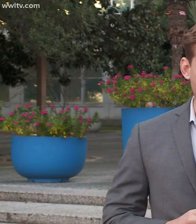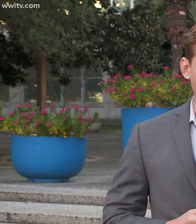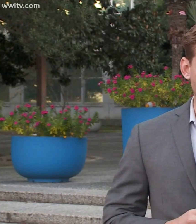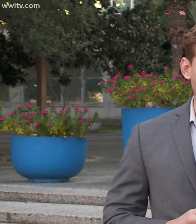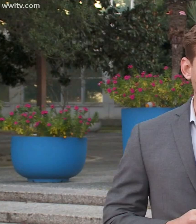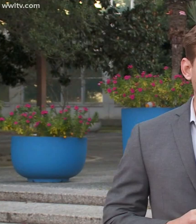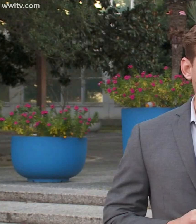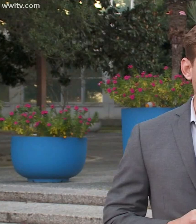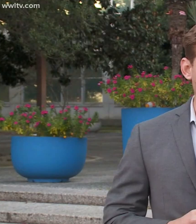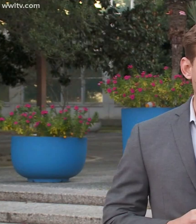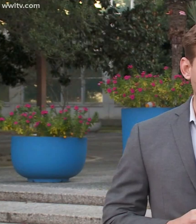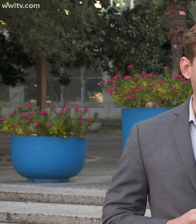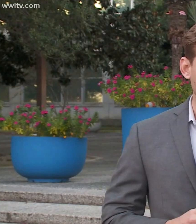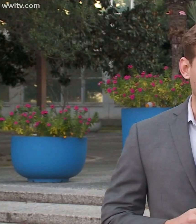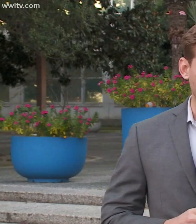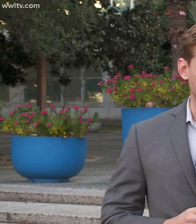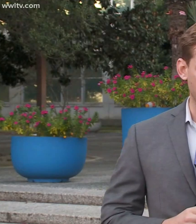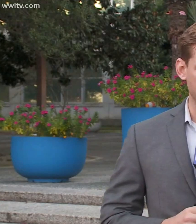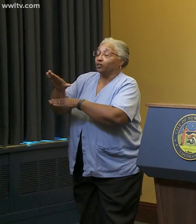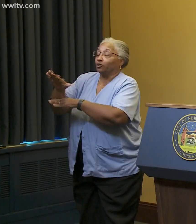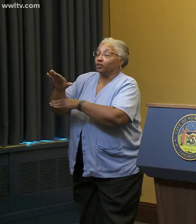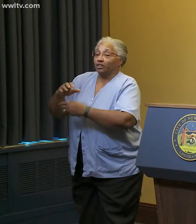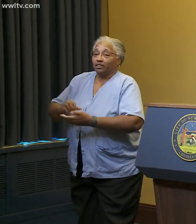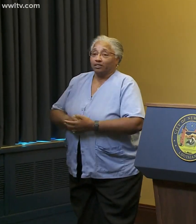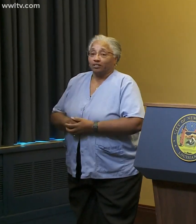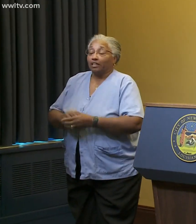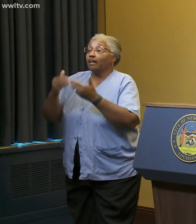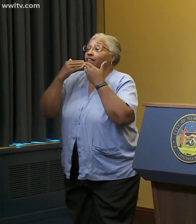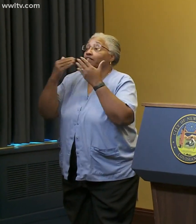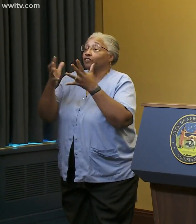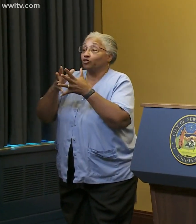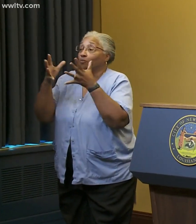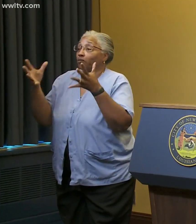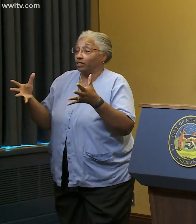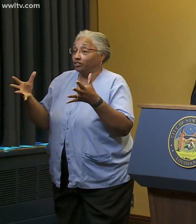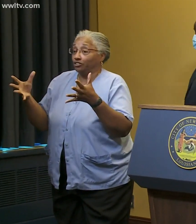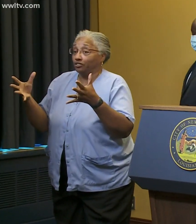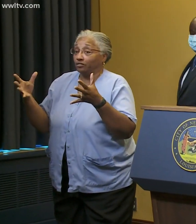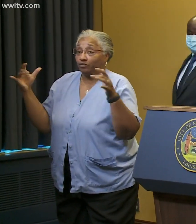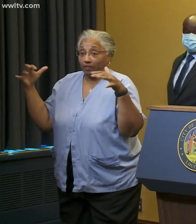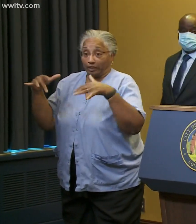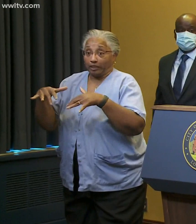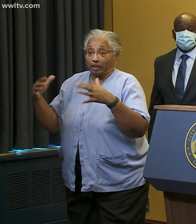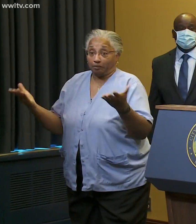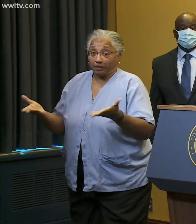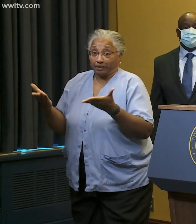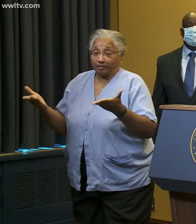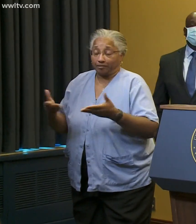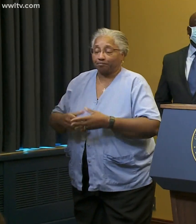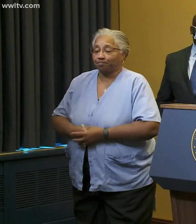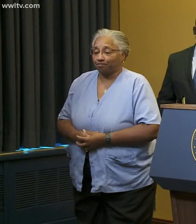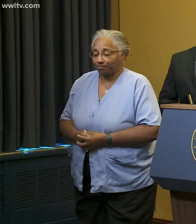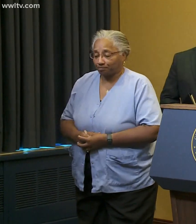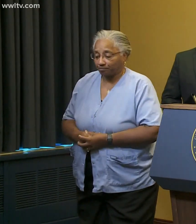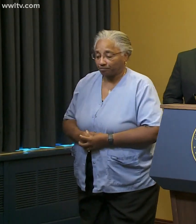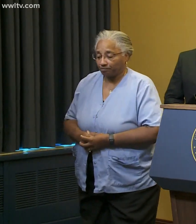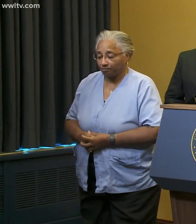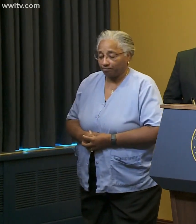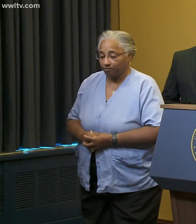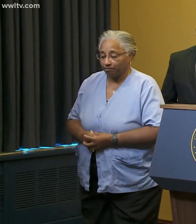REALLY FORCED THE CITY INTO A SITUATION THAT SHE REALLY SITUATION THAT SHE REALLY SITUATION THAT SHE REALLY DESCRIBED SITUATION THAT SHE REALLY DESCRIBED AS SITUATION THAT SHE REALLY DESCRIBED AS DIRE SITUATION THAT SHE REALLY DESCRIBED AS DIRE A SITUATION THAT SHE REALLY DESCRIBED AS DIRE A DIRE DESCRIBED AS DIRE A DIRE DESCRIBED AS DIRE A DIRE FINANCIAL DESCRIBED AS DIRE A DIRE FINANCIAL SITUATION DESCRIBED AS DIRE A DIRE FINANCIAL SITUATION HERE DESCRIBED AS DIRE A DIRE FINANCIAL SITUATION HERE FOR FINANCIAL SITUATION HERE FOR FINANCIAL SITUATION HERE FOR THE FINANCIAL SITUATION HERE FOR THE CITY. THE CITY. THE CITY. SIMPLY THE CITY. SIMPLY PUT, THE CITY. SIMPLY PUT, THERE THE CITY. SIMPLY PUT, THERE IS THE CITY. SIMPLY PUT, THERE IS A THE CITY. SIMPLY PUT, THERE IS A GAP THE CITY. SIMPLY PUT, THERE IS A GAP OF SIMPLY PUT, THERE IS A GAP OF SIMPLY PUT, THERE IS A GAP OF ABOUT SIMPLY PUT, THERE IS A GAP OF ABOUT 41 SIMPLY PUT, THERE IS A GAP OF ABOUT 41 MILLION SIMPLY PUT, THERE IS A GAP OF ABOUT 41 MILLION DOLLARS SIMPLY PUT, THERE IS A GAP OF ABOUT 41 MILLION DOLLARS AND ABOUT 41 MILLION DOLLARS AND ABOUT 41 MILLION DOLLARS AND THESE ABOUT 41 MILLION DOLLARS AND THESE FURLOUGHS ABOUT 41 MILLION DOLLARS AND THESE FURLOUGHS AIMED ABOUT 41 MILLION DOLLARS AND THESE FURLOUGHS AIMED TO